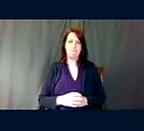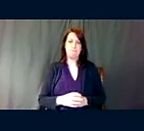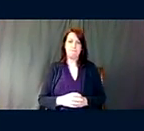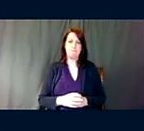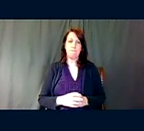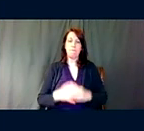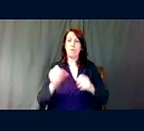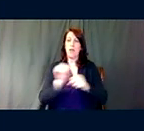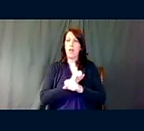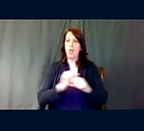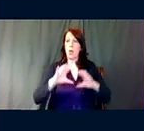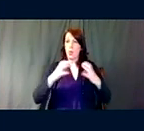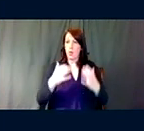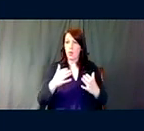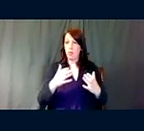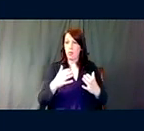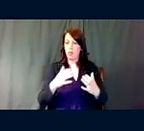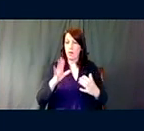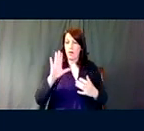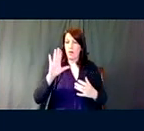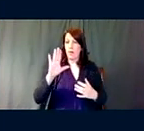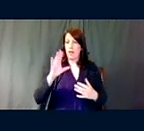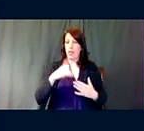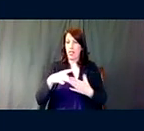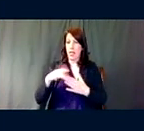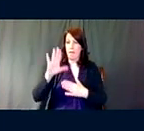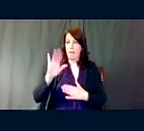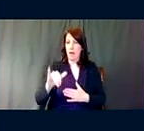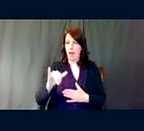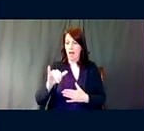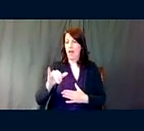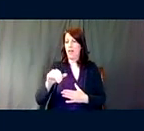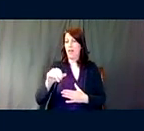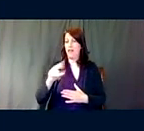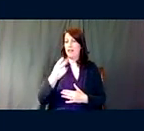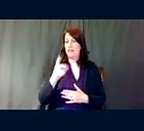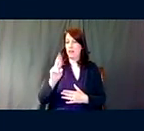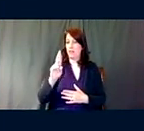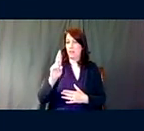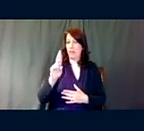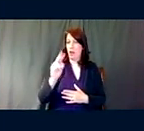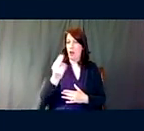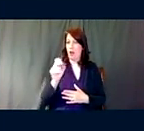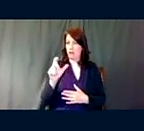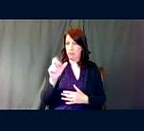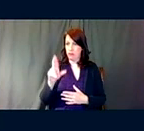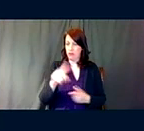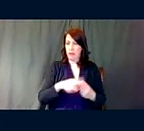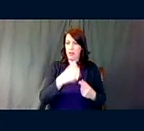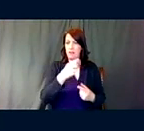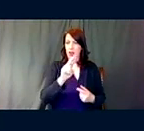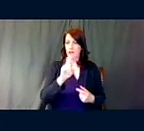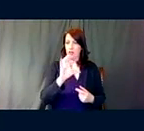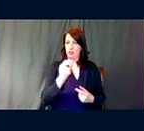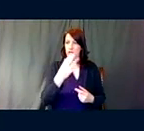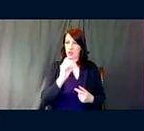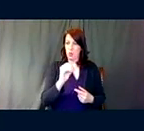GETTING THIS DONE. AND THEN WORK GROUP LED BY CHRISTINE HUNTER AND SYLVIA CHOI